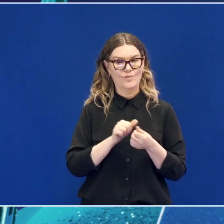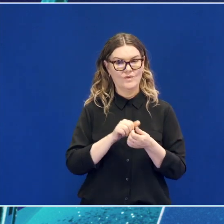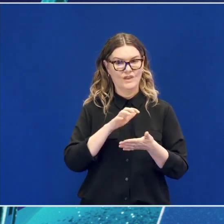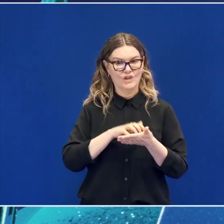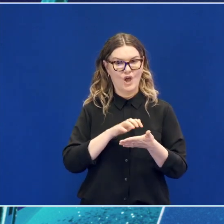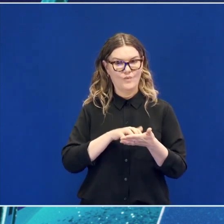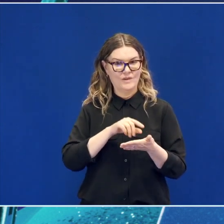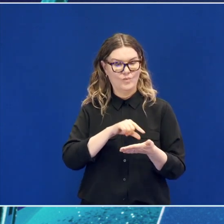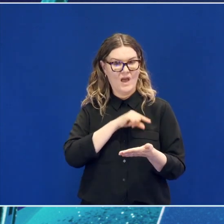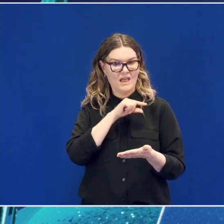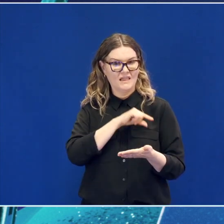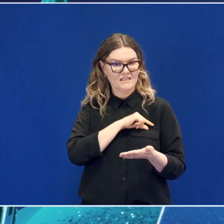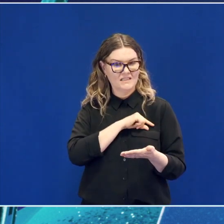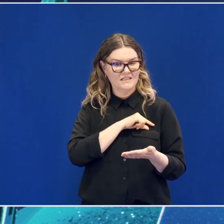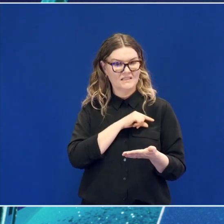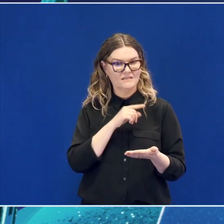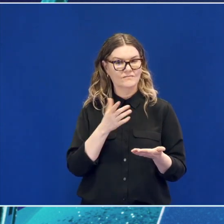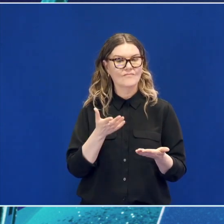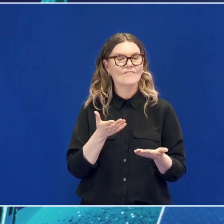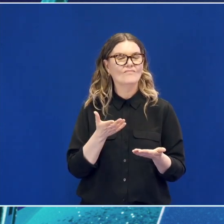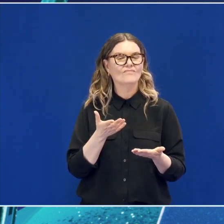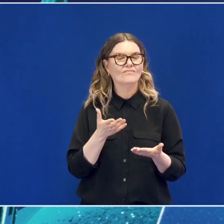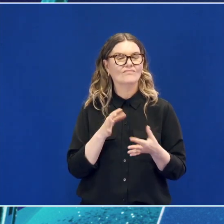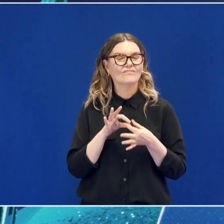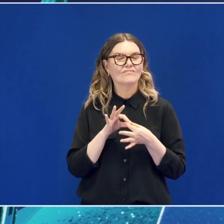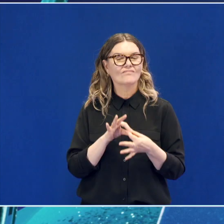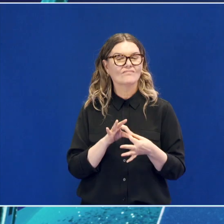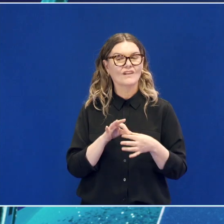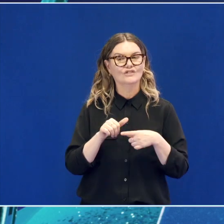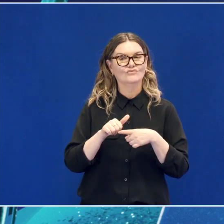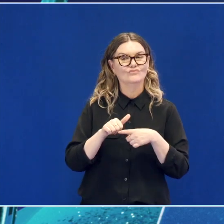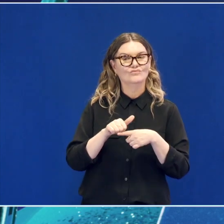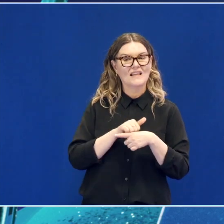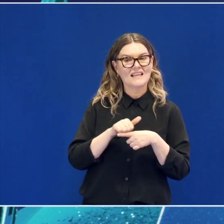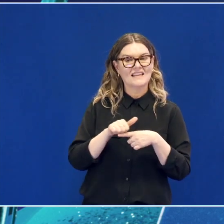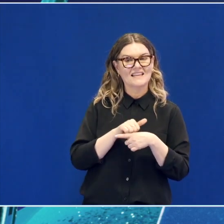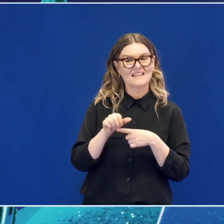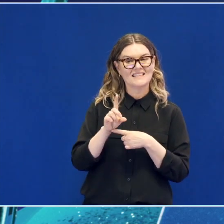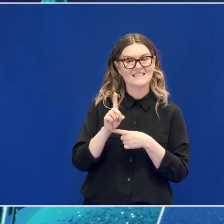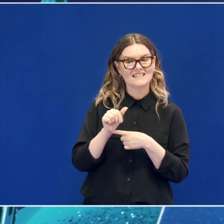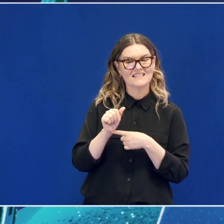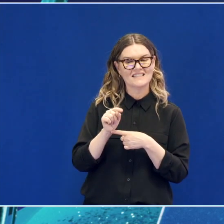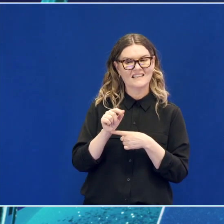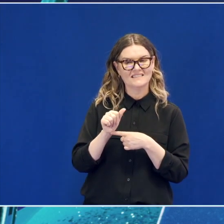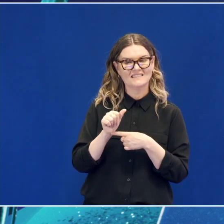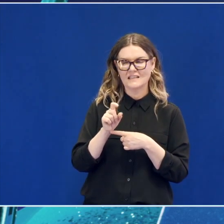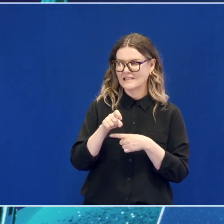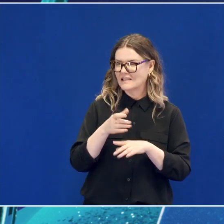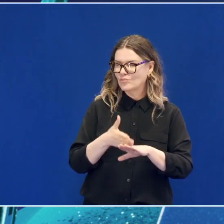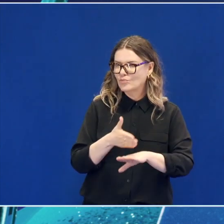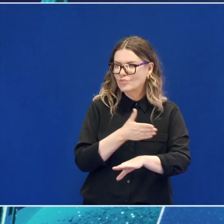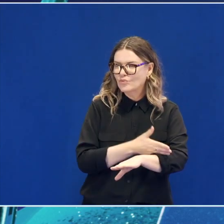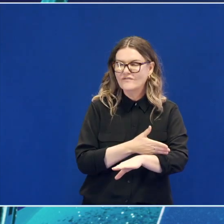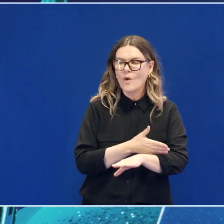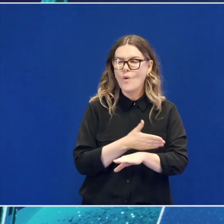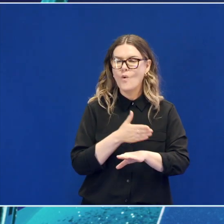of proper training data or is it more a question of how we direct code gen models to access the data they already have?